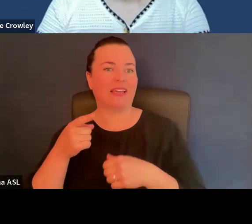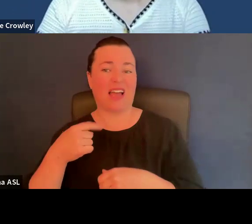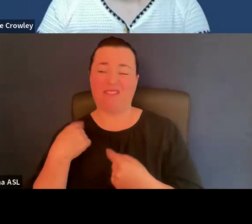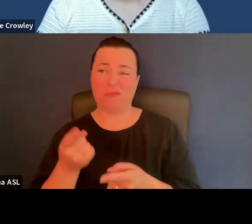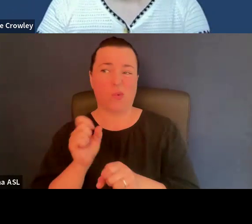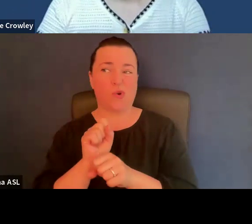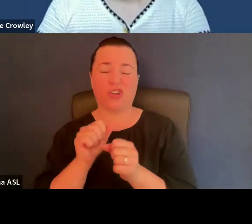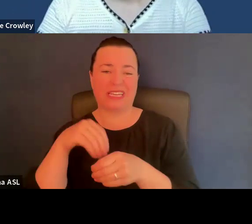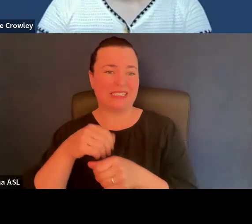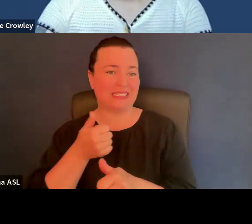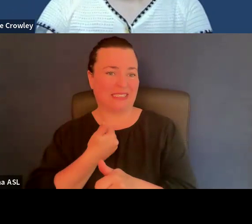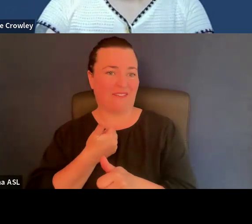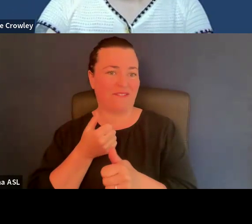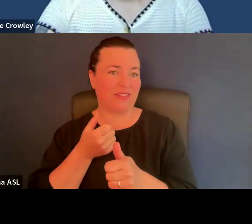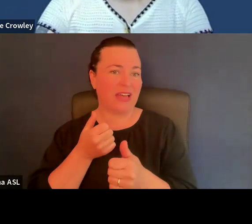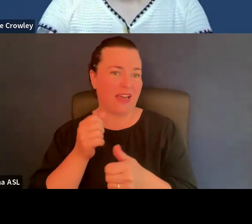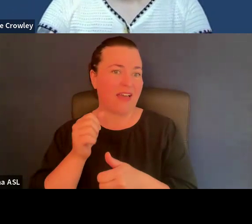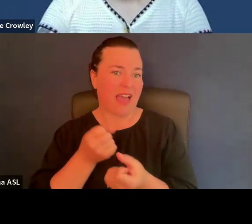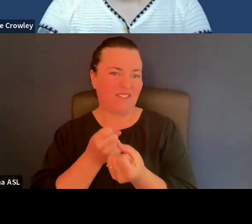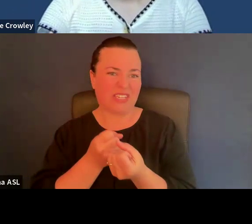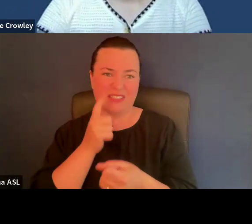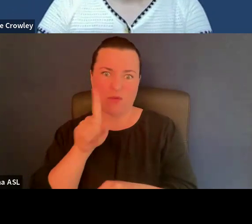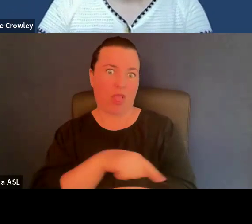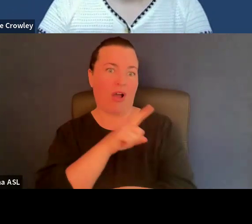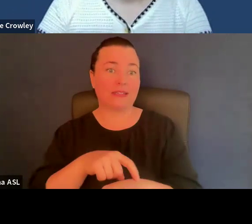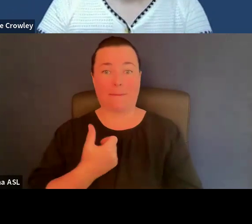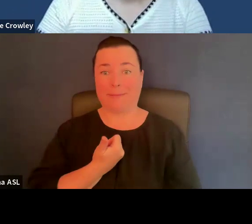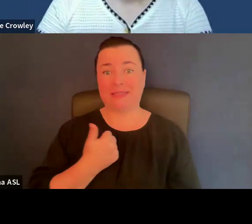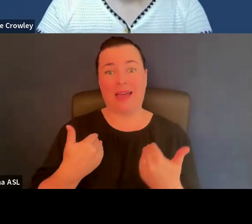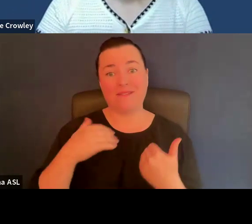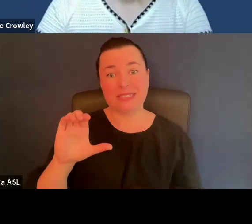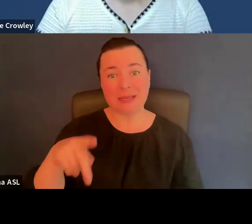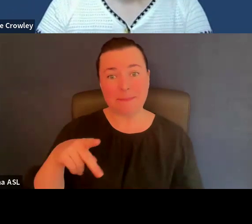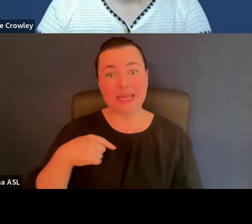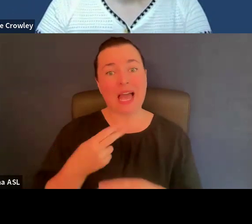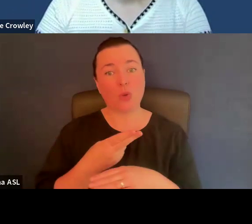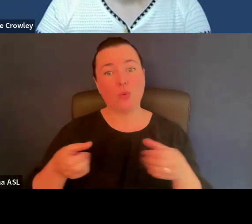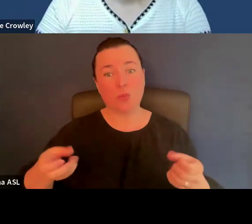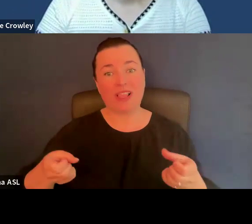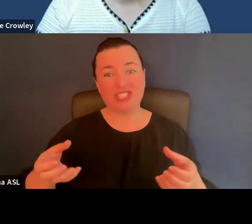and I might have cerebral palsy myself and use a wheelchair. So I'm so excited to be here with you guys this morning.